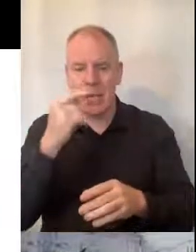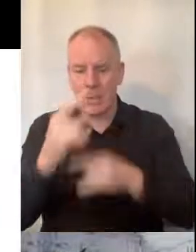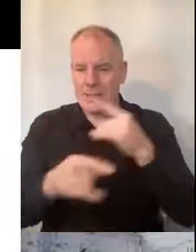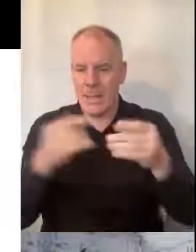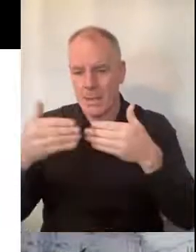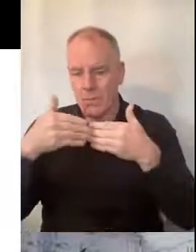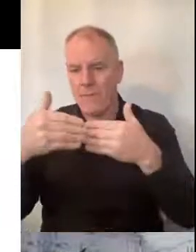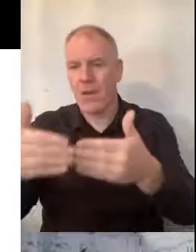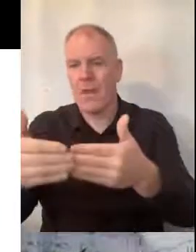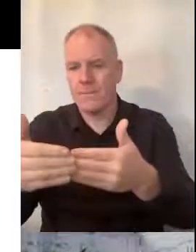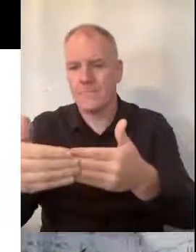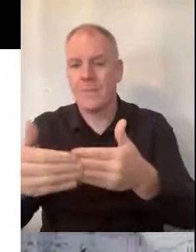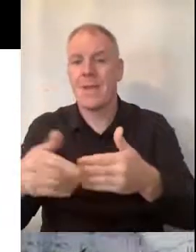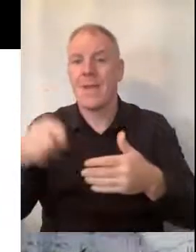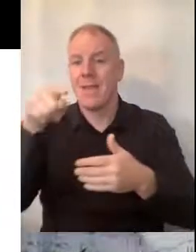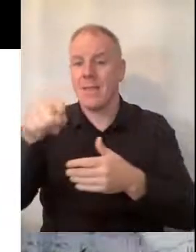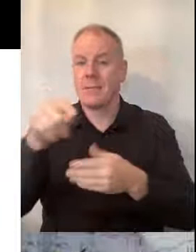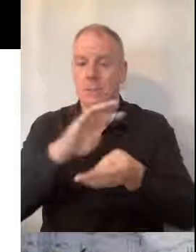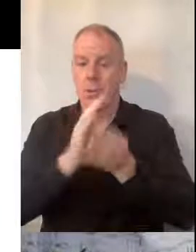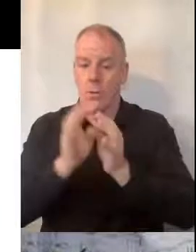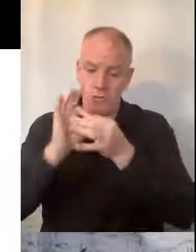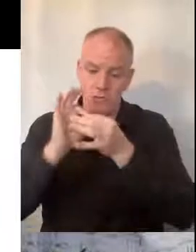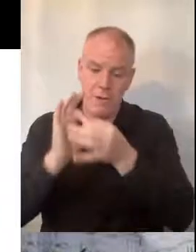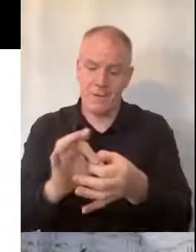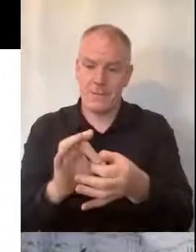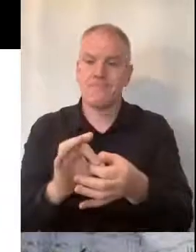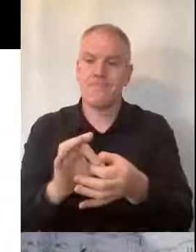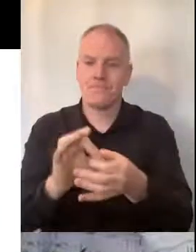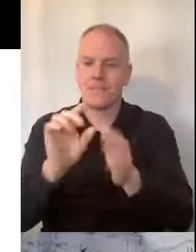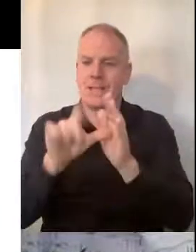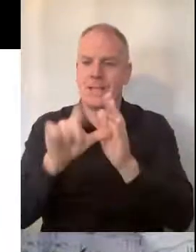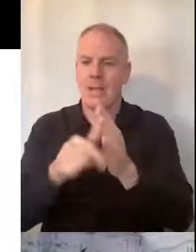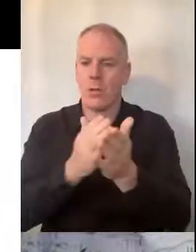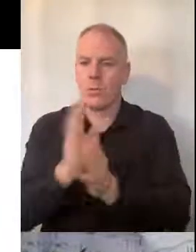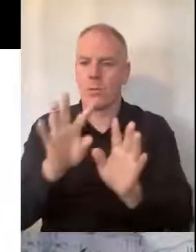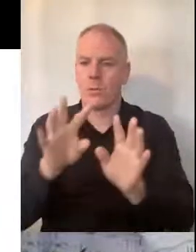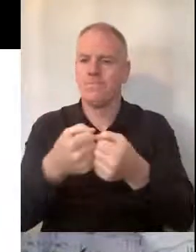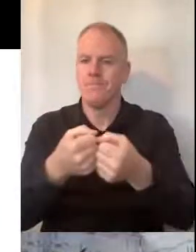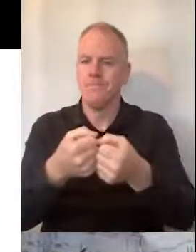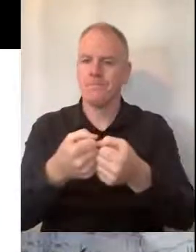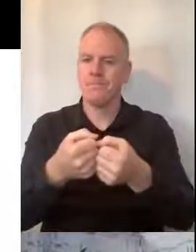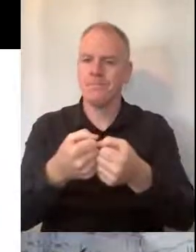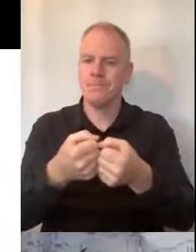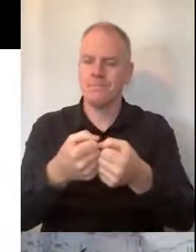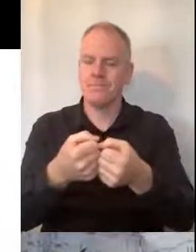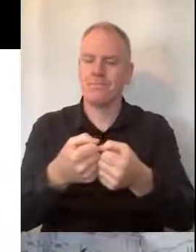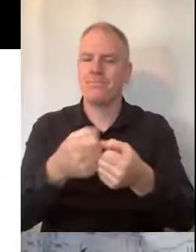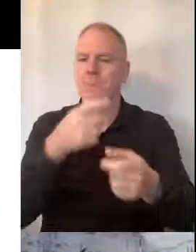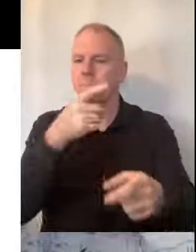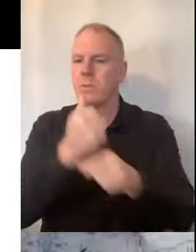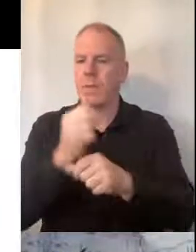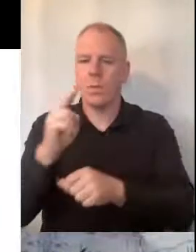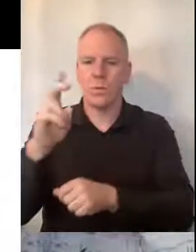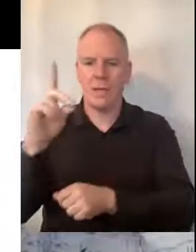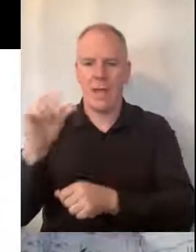and this relevance will come become clearer later on in terms of the direction that you DL is going in.